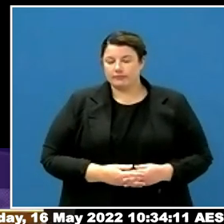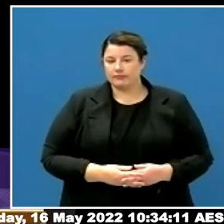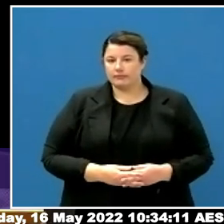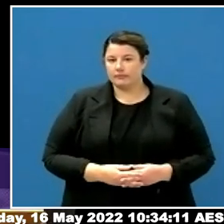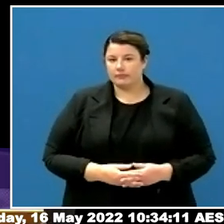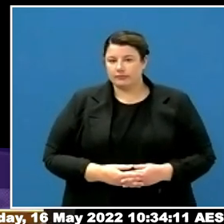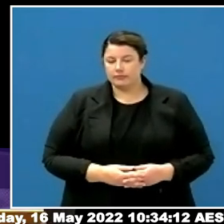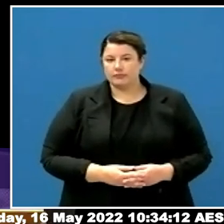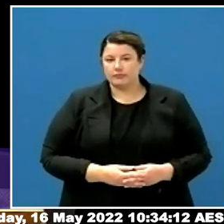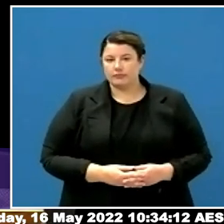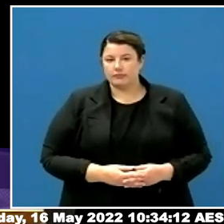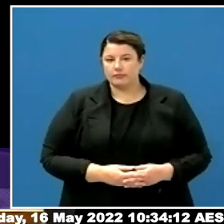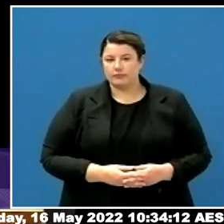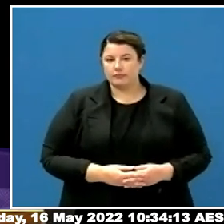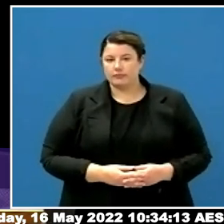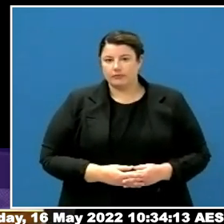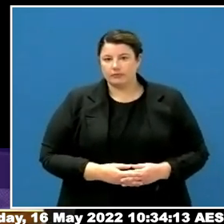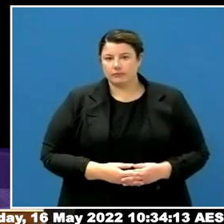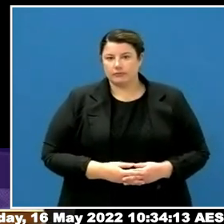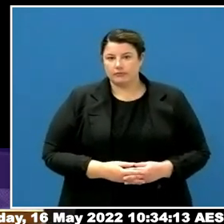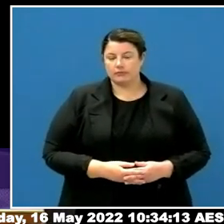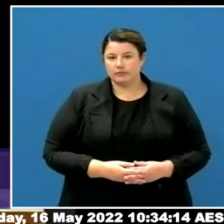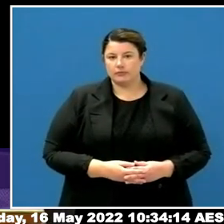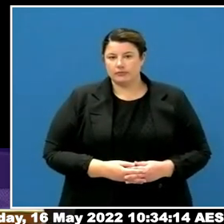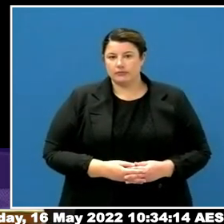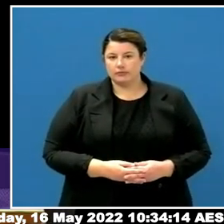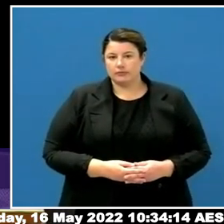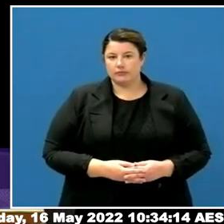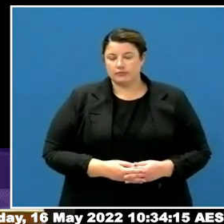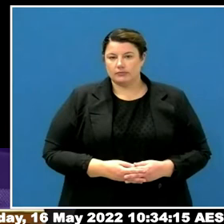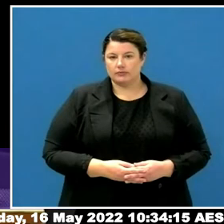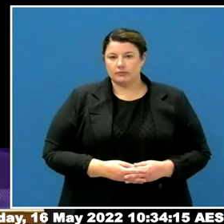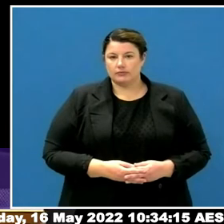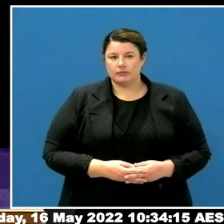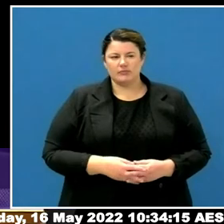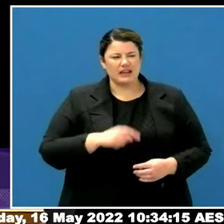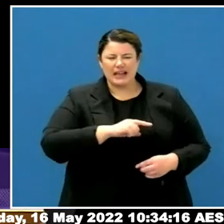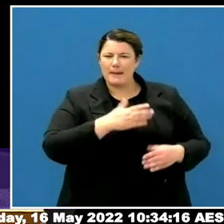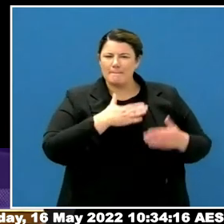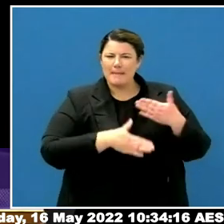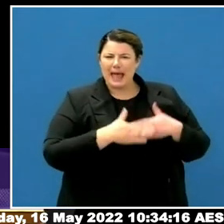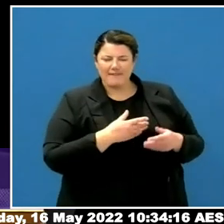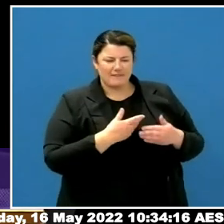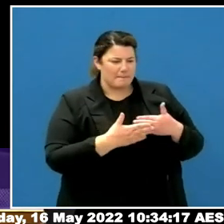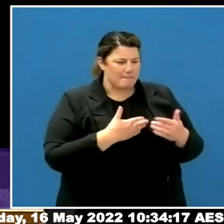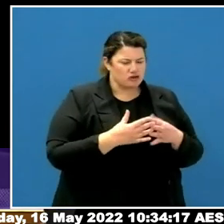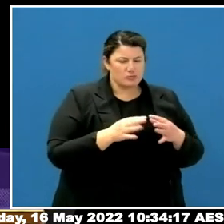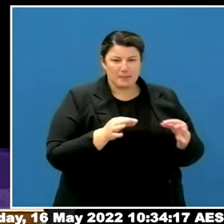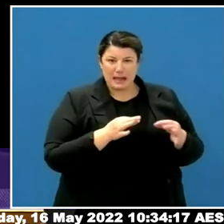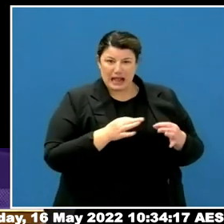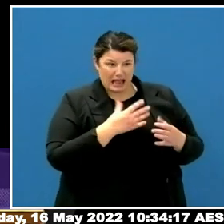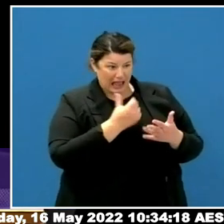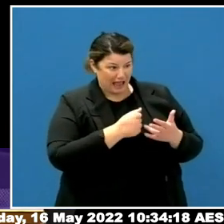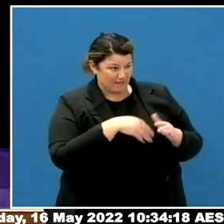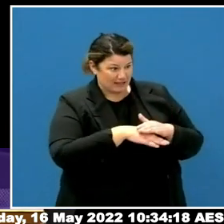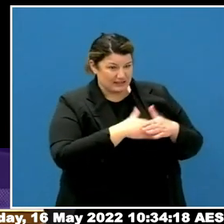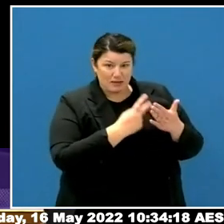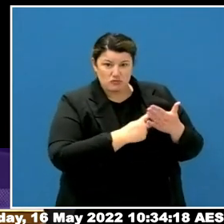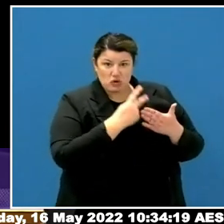Sally will tell you that she was not sure what behaviour support strategies were being employed by Afford staff at the day program to assist Jason.